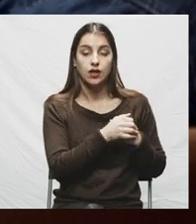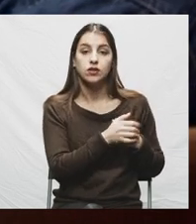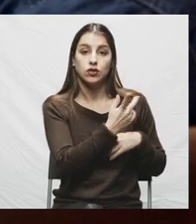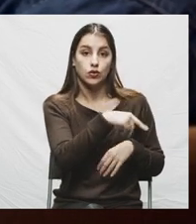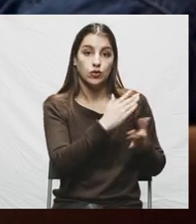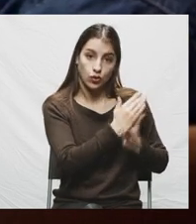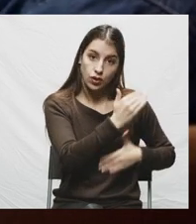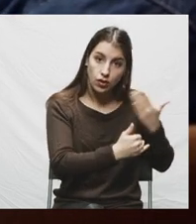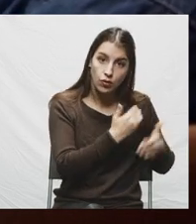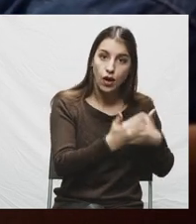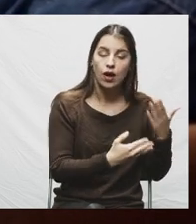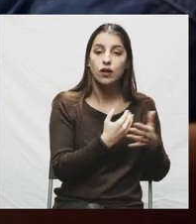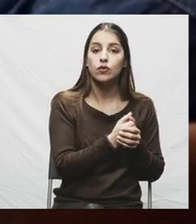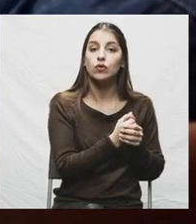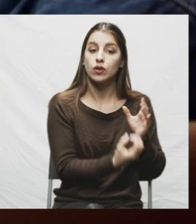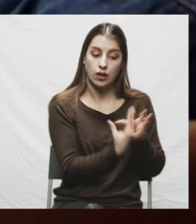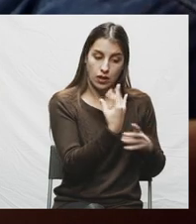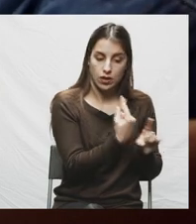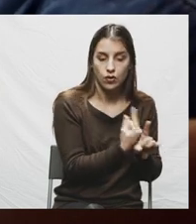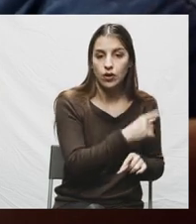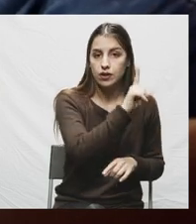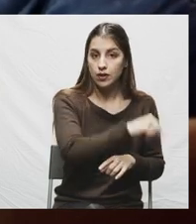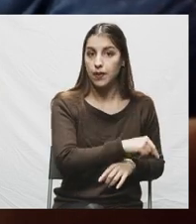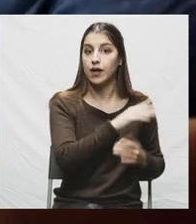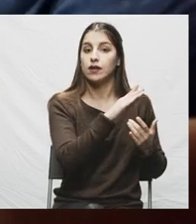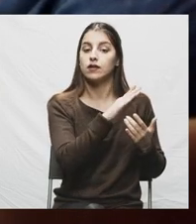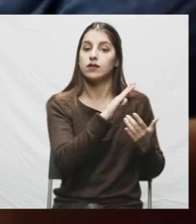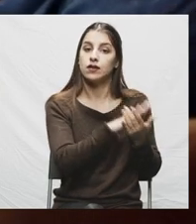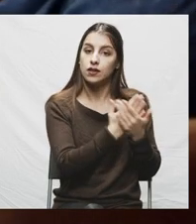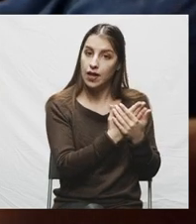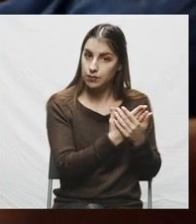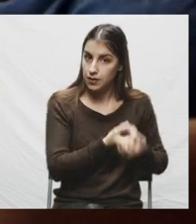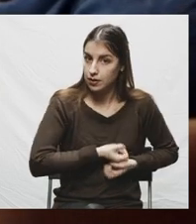being a creator and a performer, and you said that,